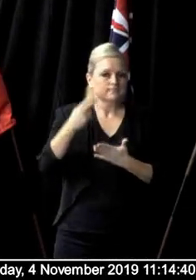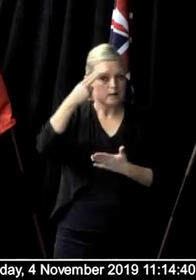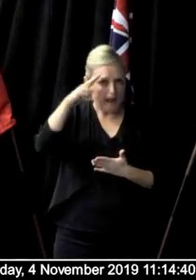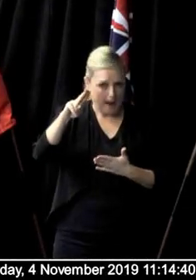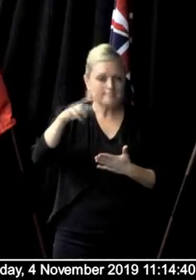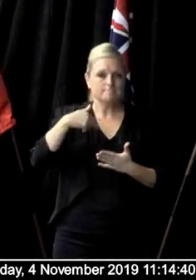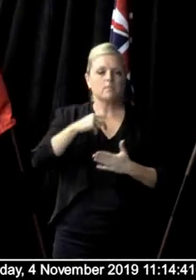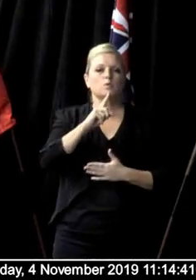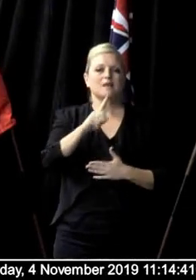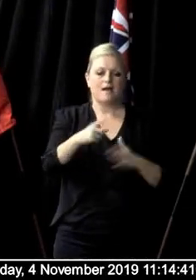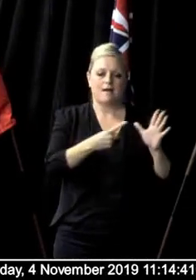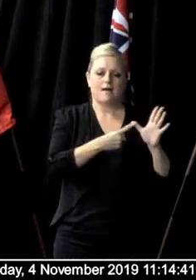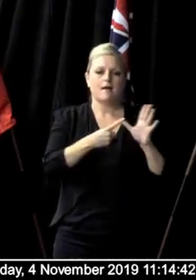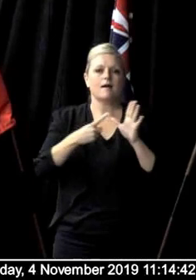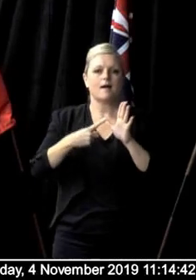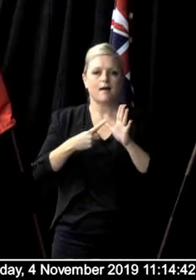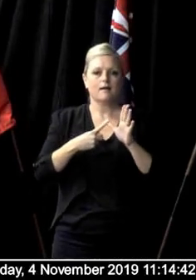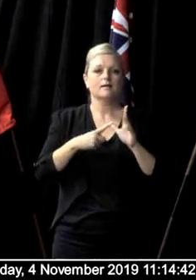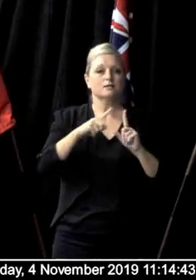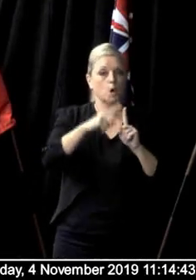She and her daughter are local to this part of Queensland.